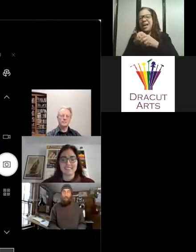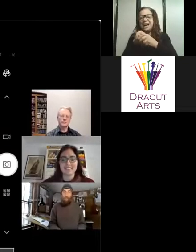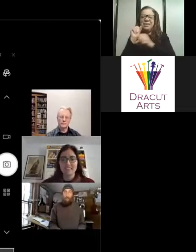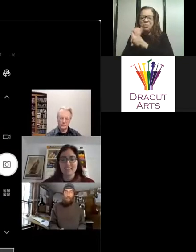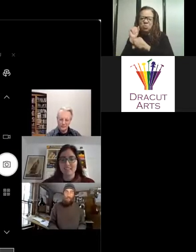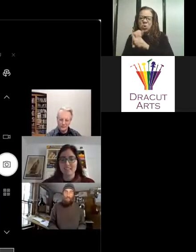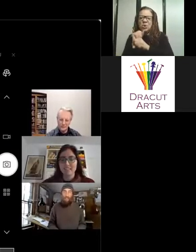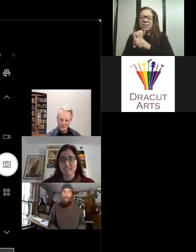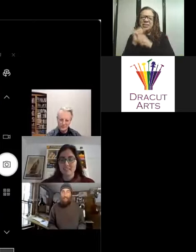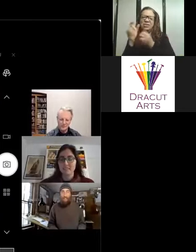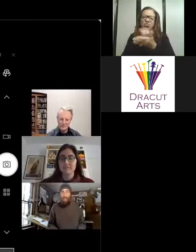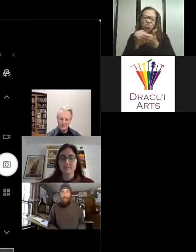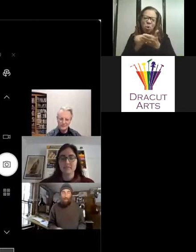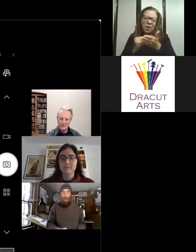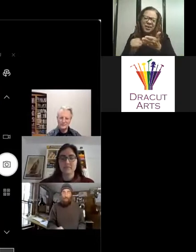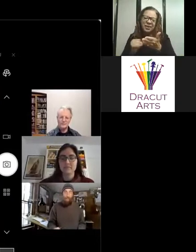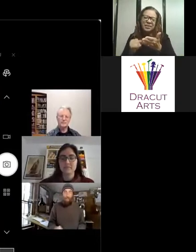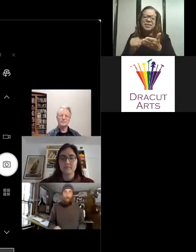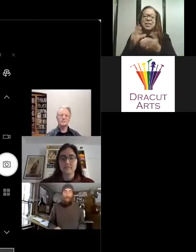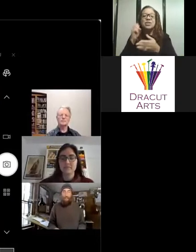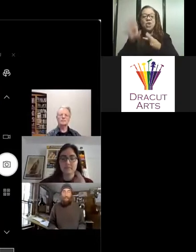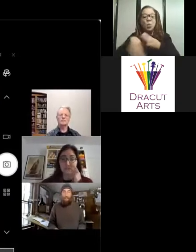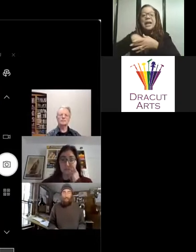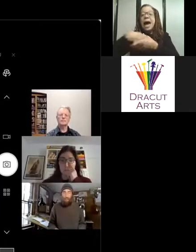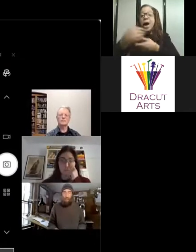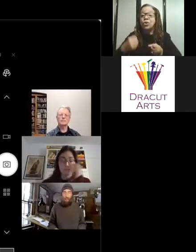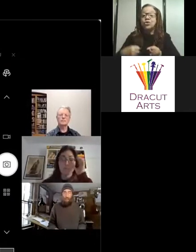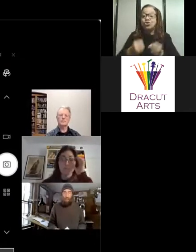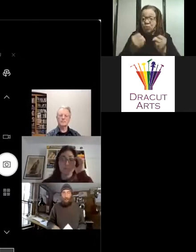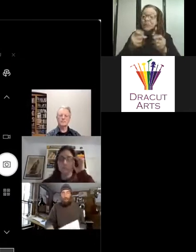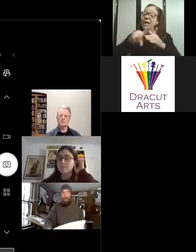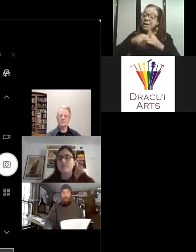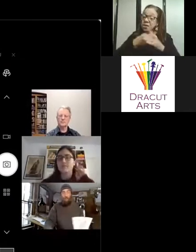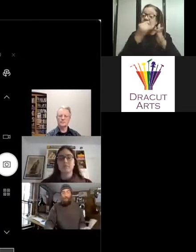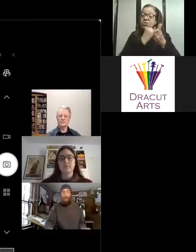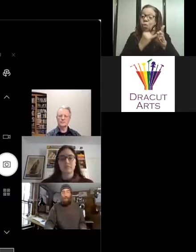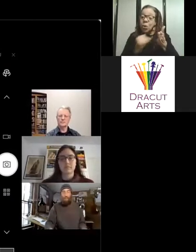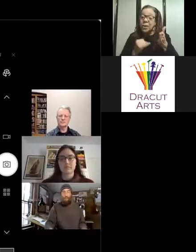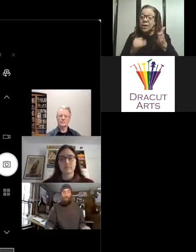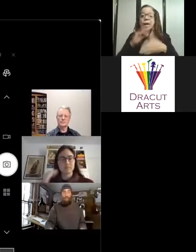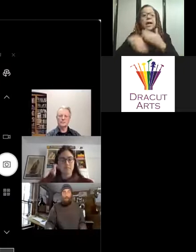who was hosting this event. So I went out in the street, and I started drawing, um, and everybody that I met on the street there,